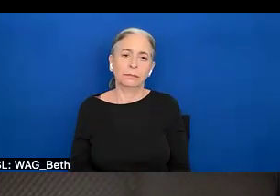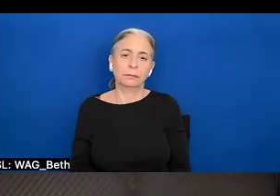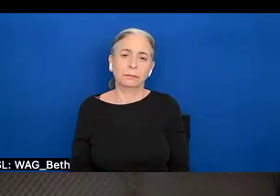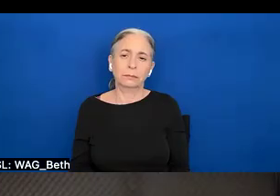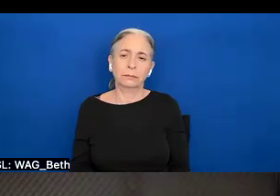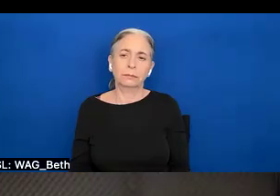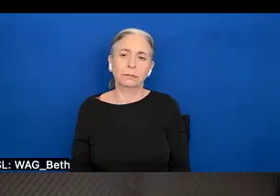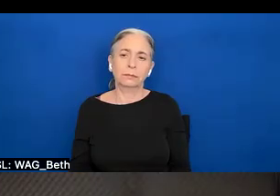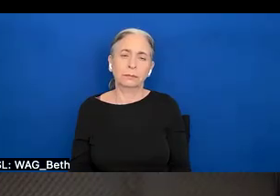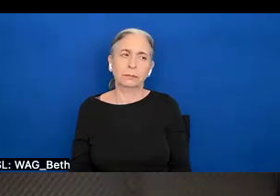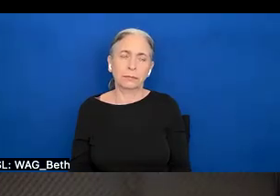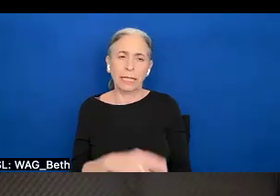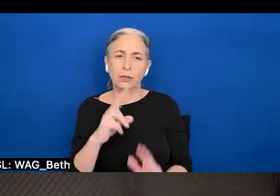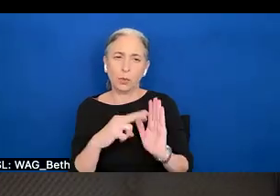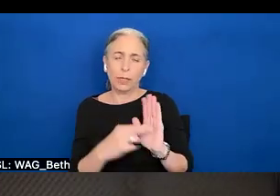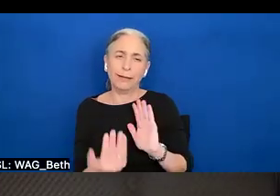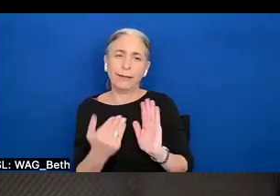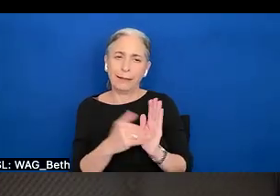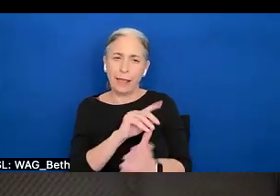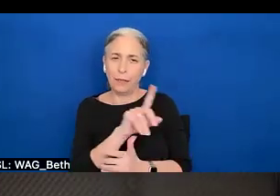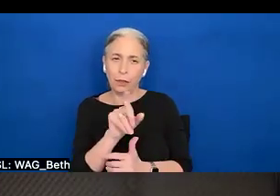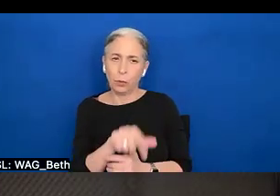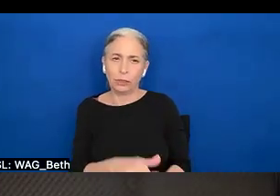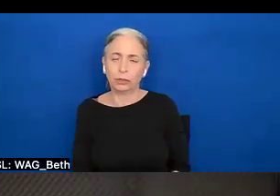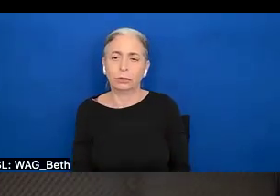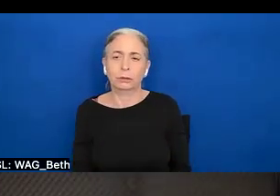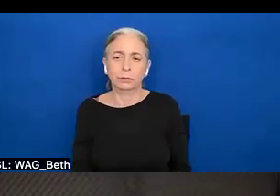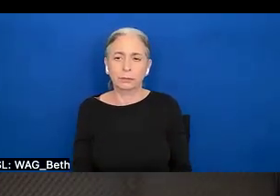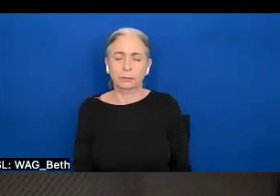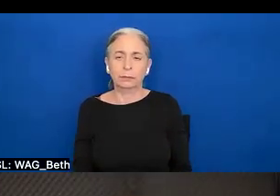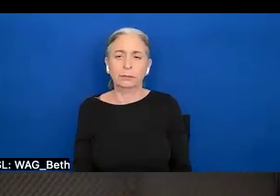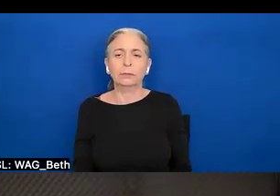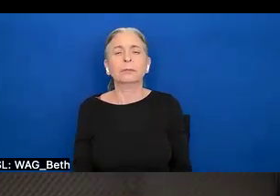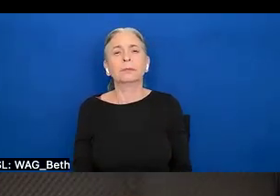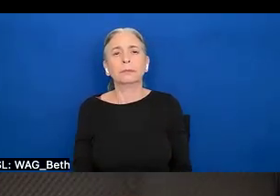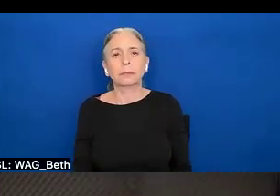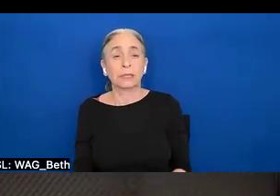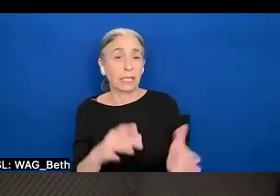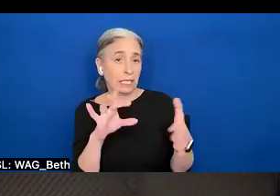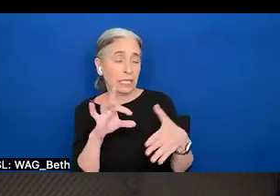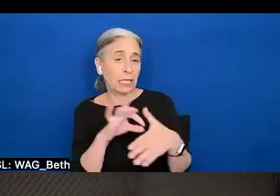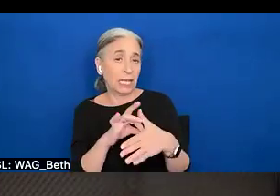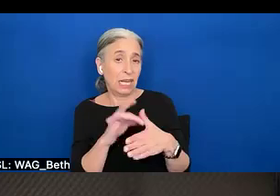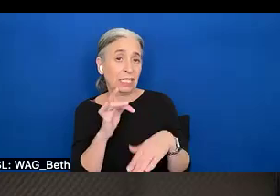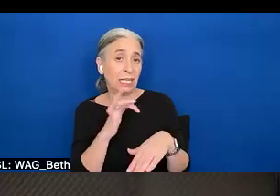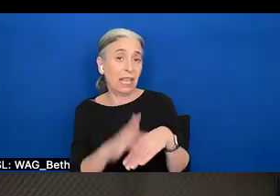Screen reader cannot recognize the exported PDF, content is empty. Okay.